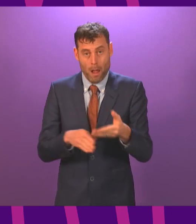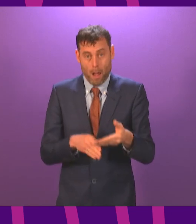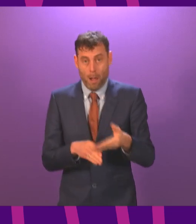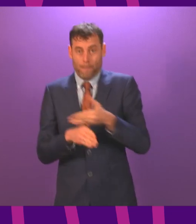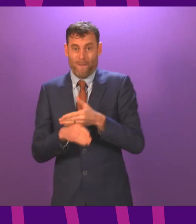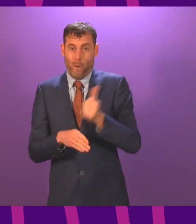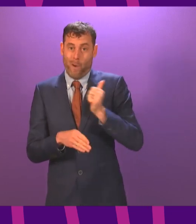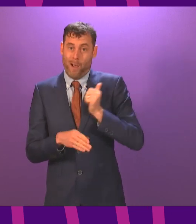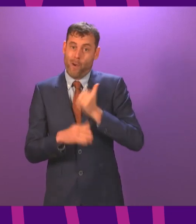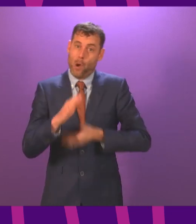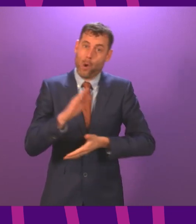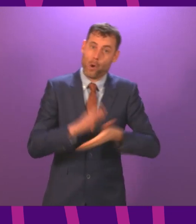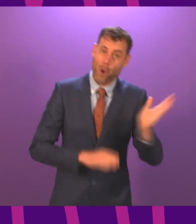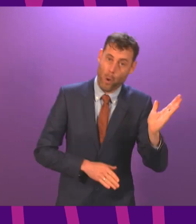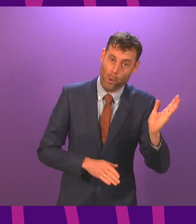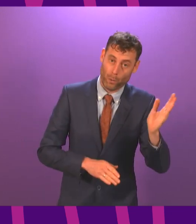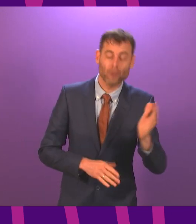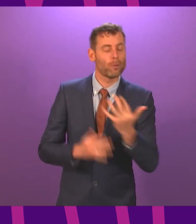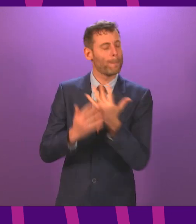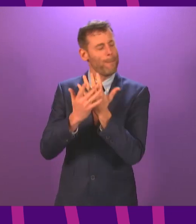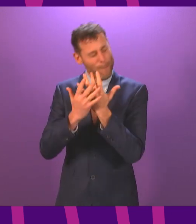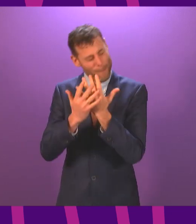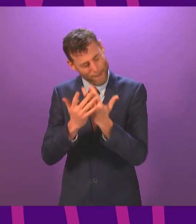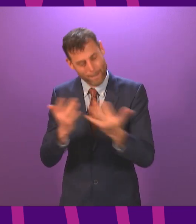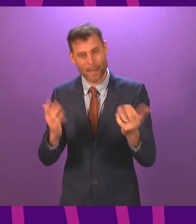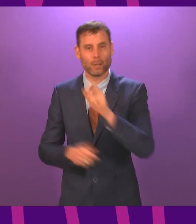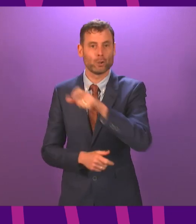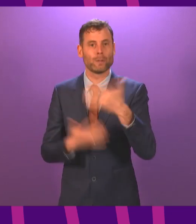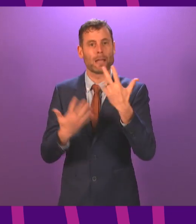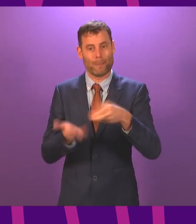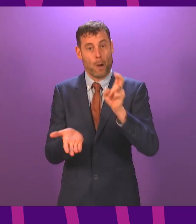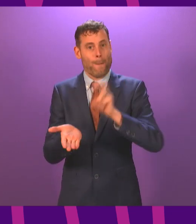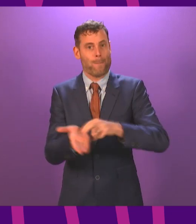students have already done that, and many more are booked in for those tests.